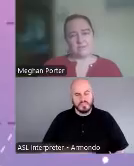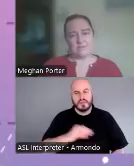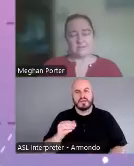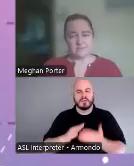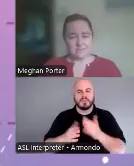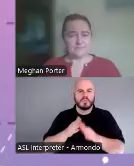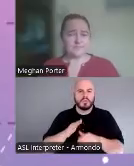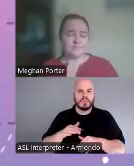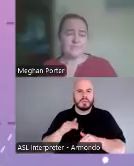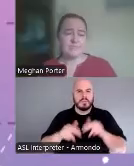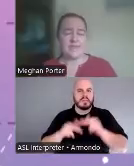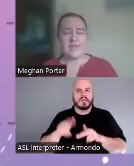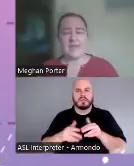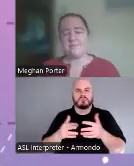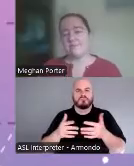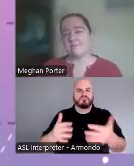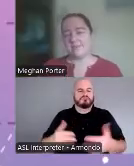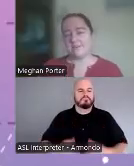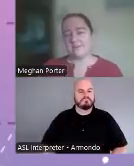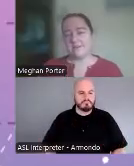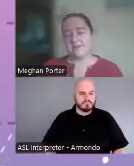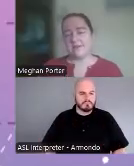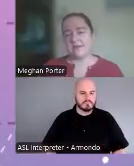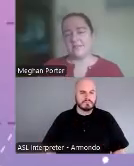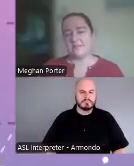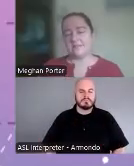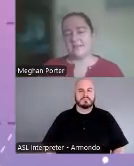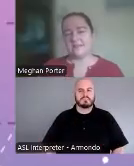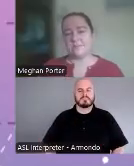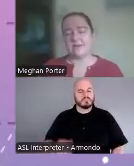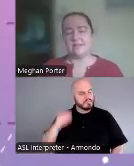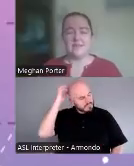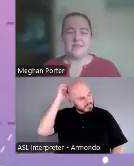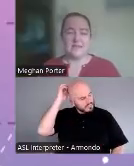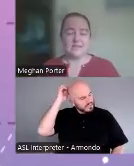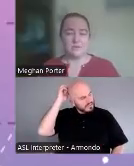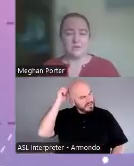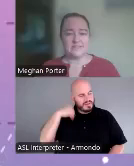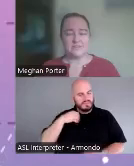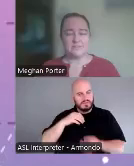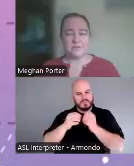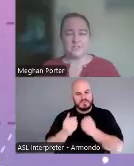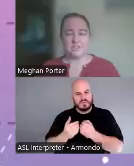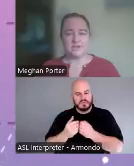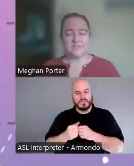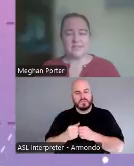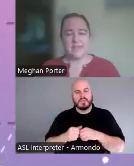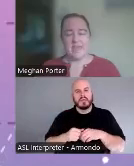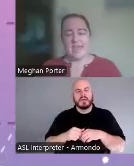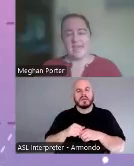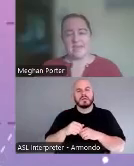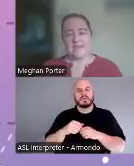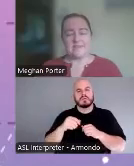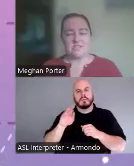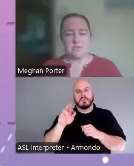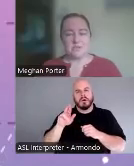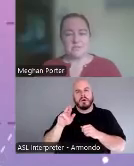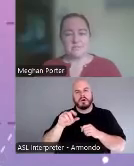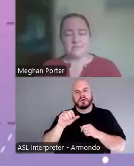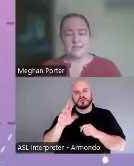Wisdoms. And I have a figure here on the slide, as well. It's a horizontal bar chart, and it shows--